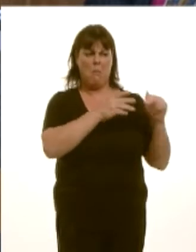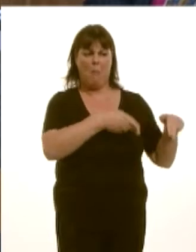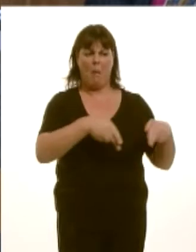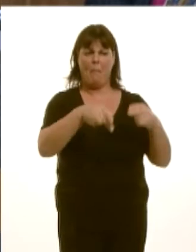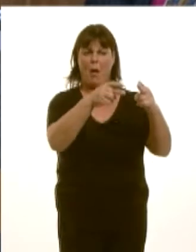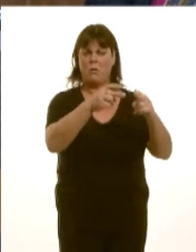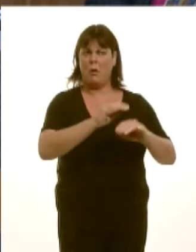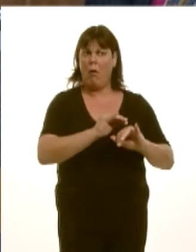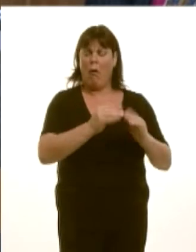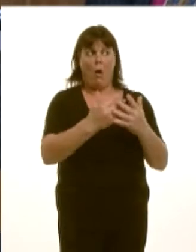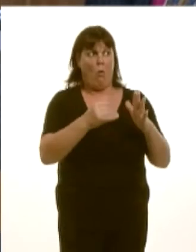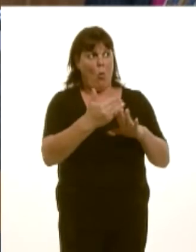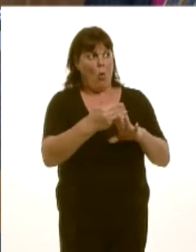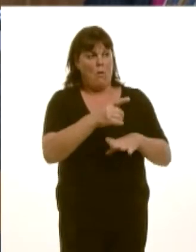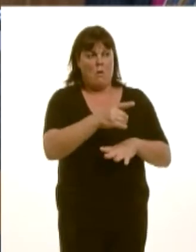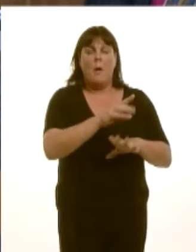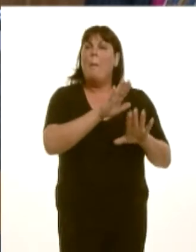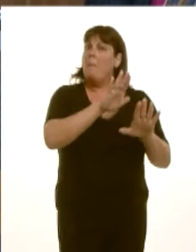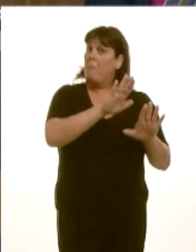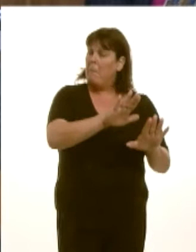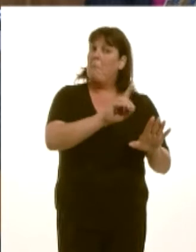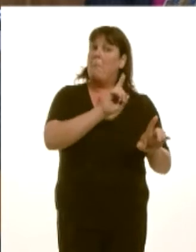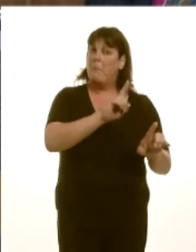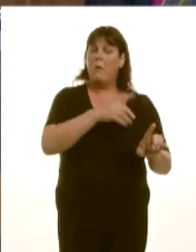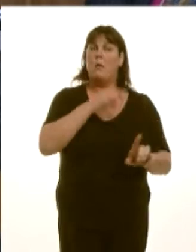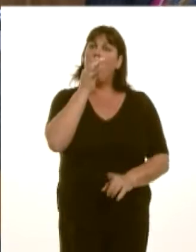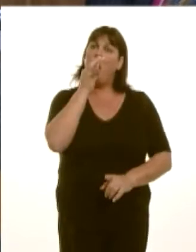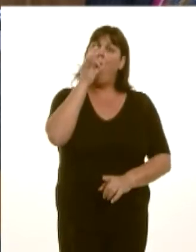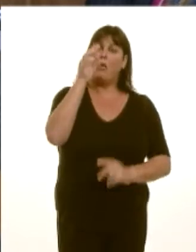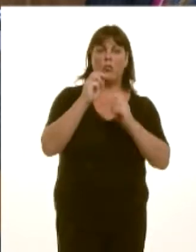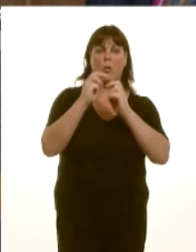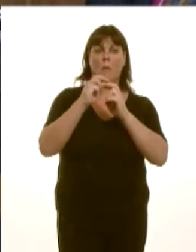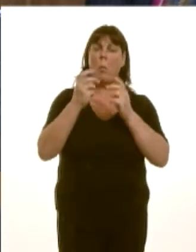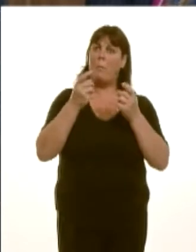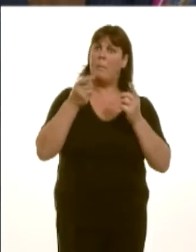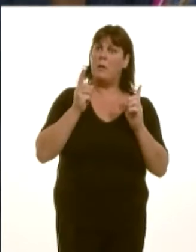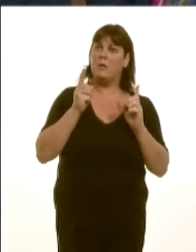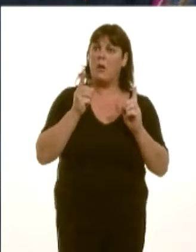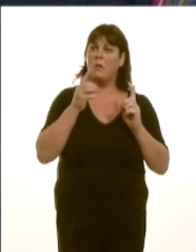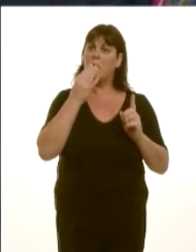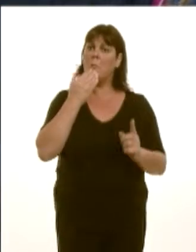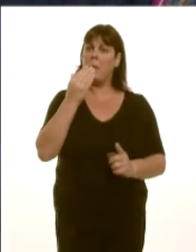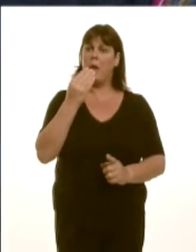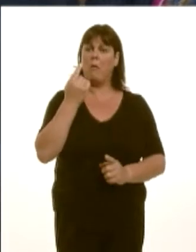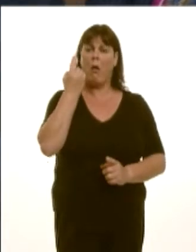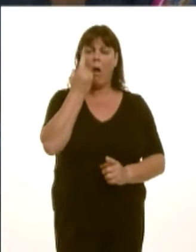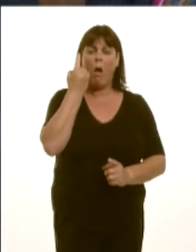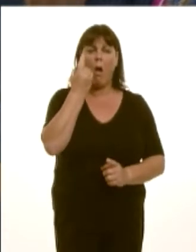However, having said that, I will ask the Minister to consider demand for a bypass in